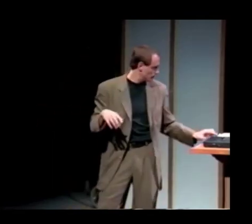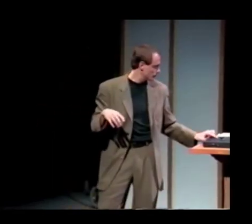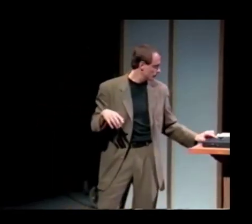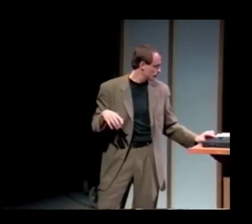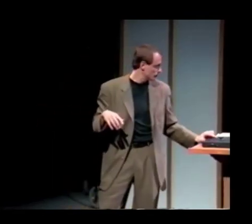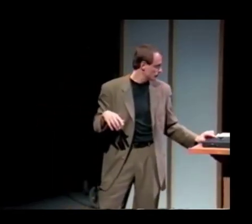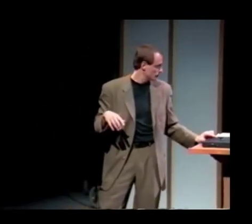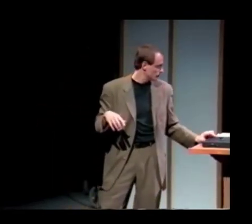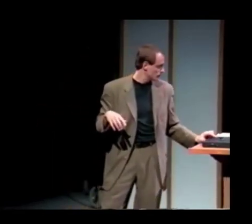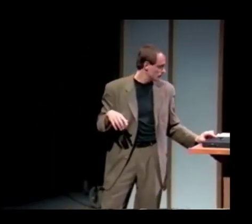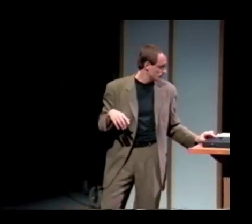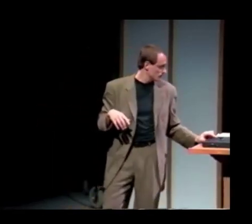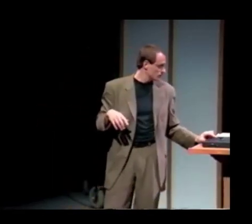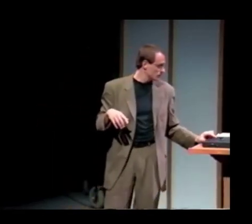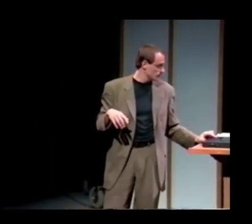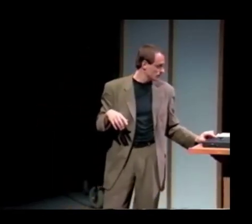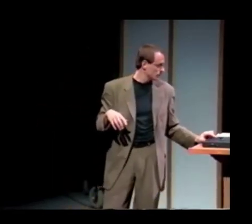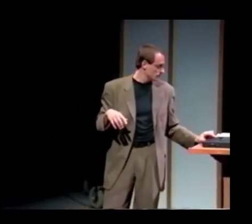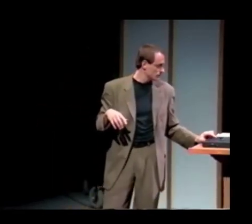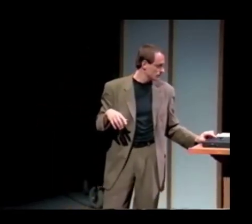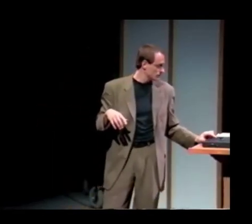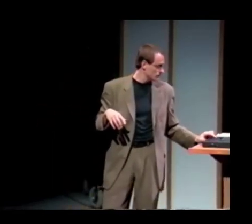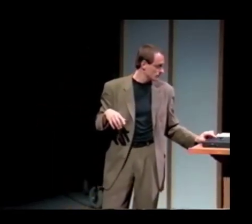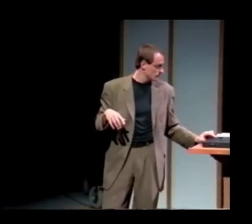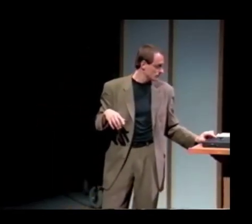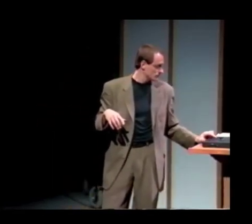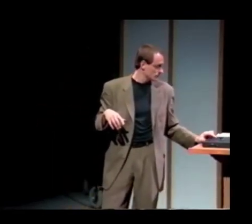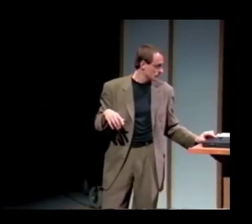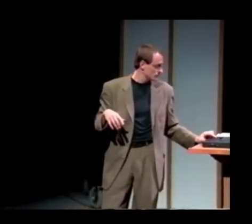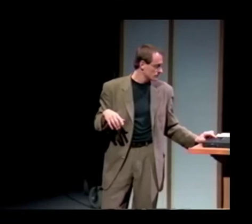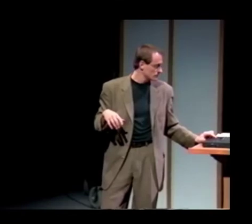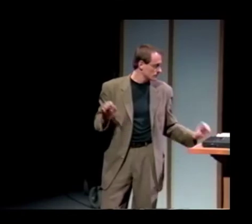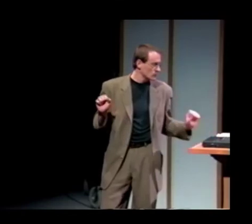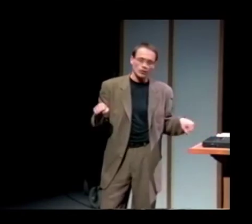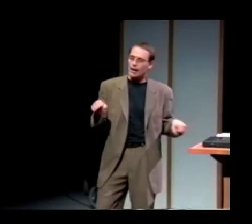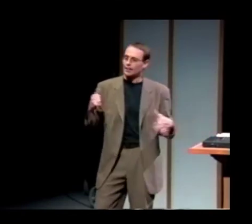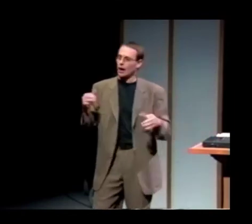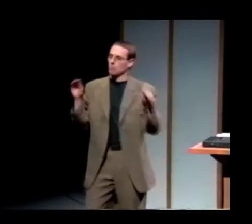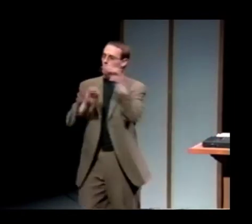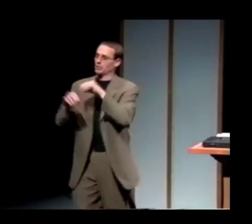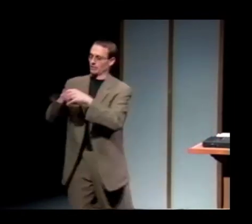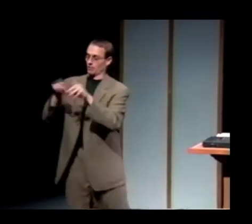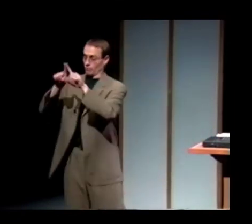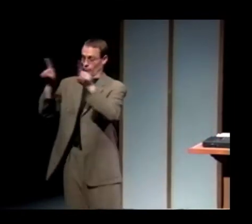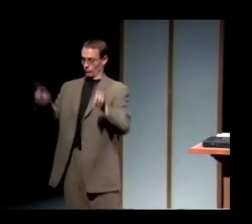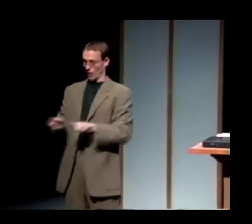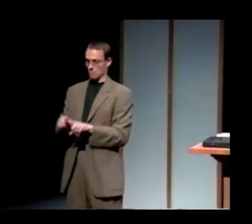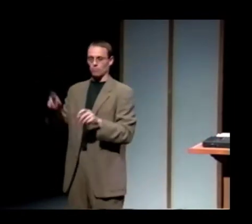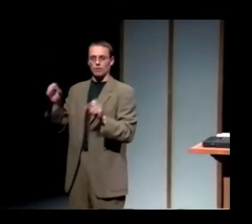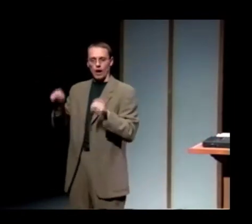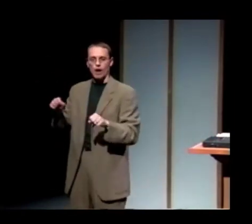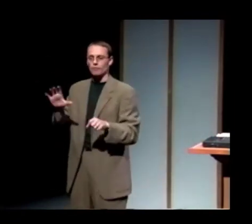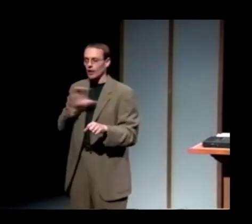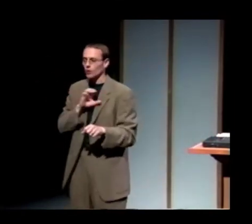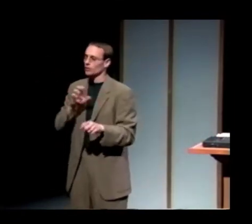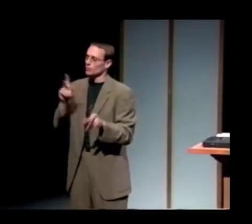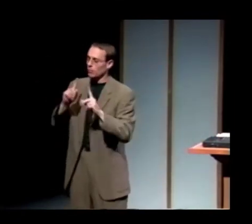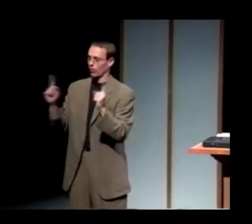AND IT COMES AT YOU FAST, SO IT DOESN'T STAY LONG, OK? OK. SO MOVEMENT IN THE FRAME.